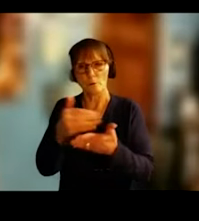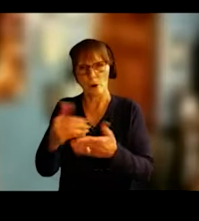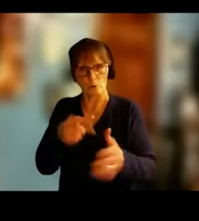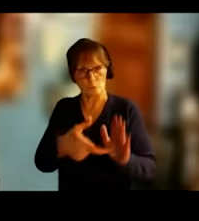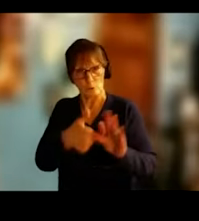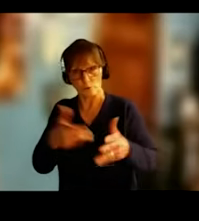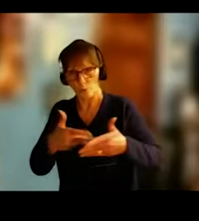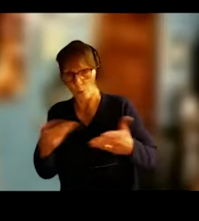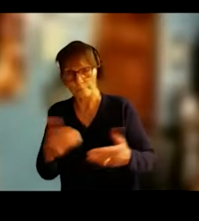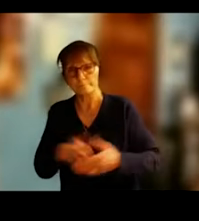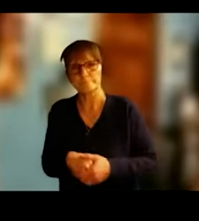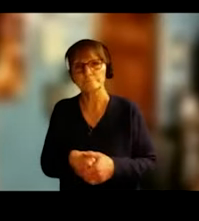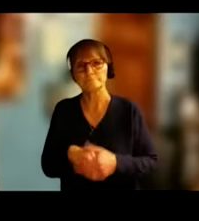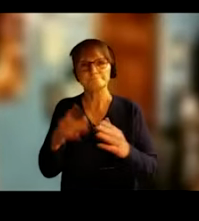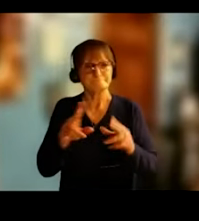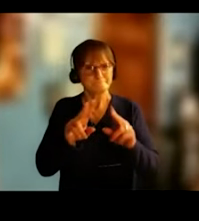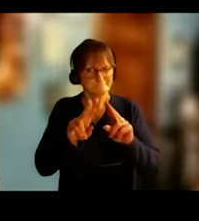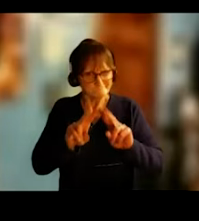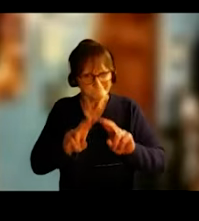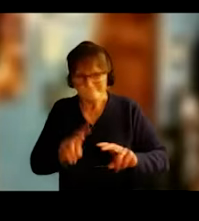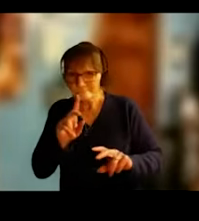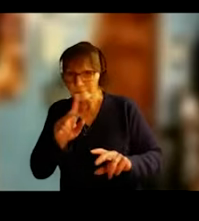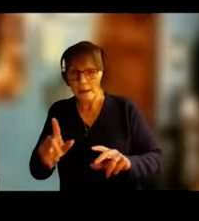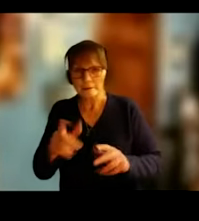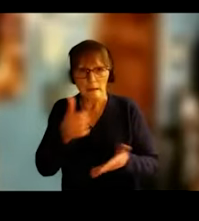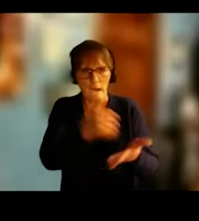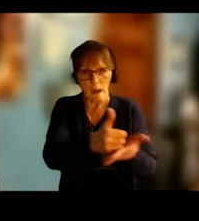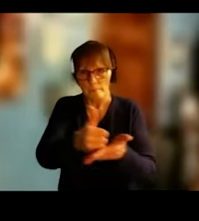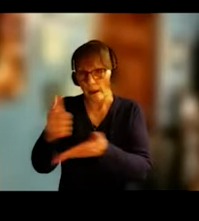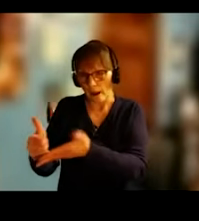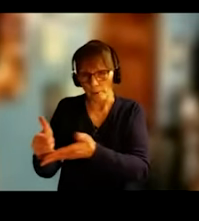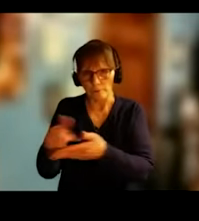is us to break down silos and extend our arms from both systems.